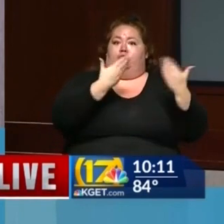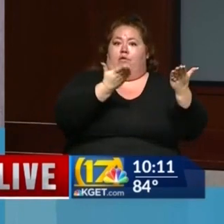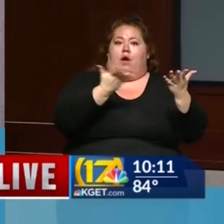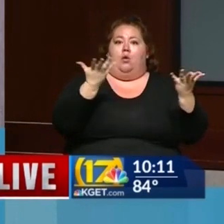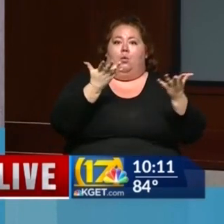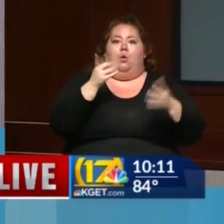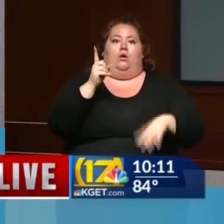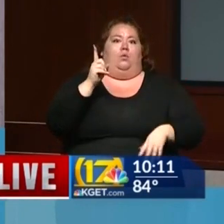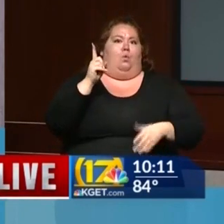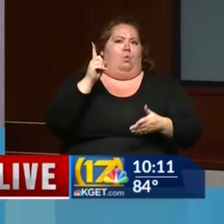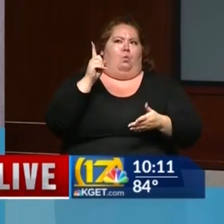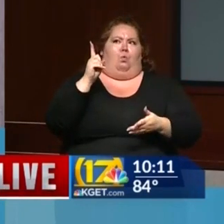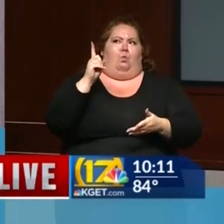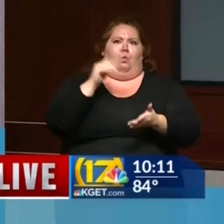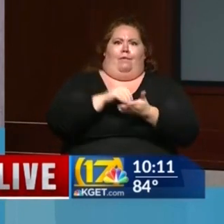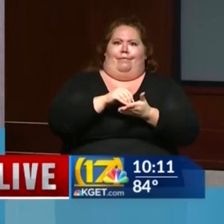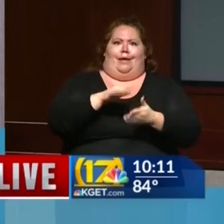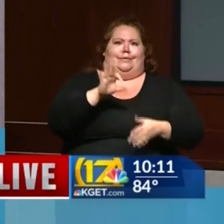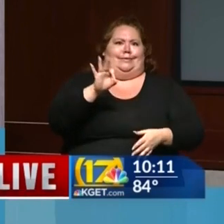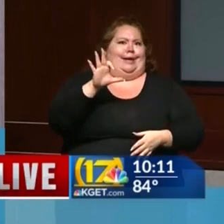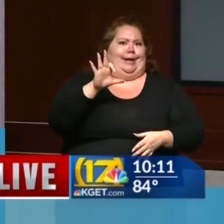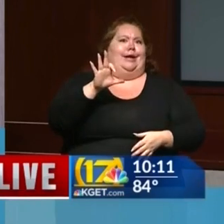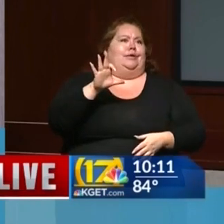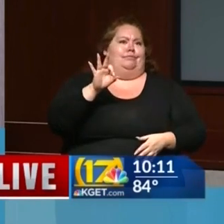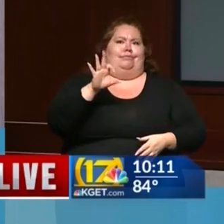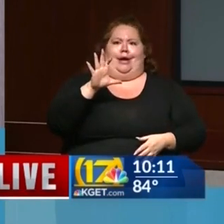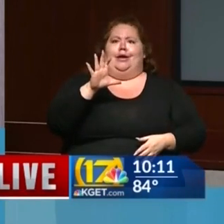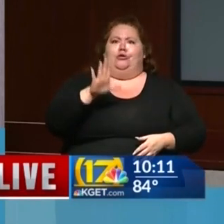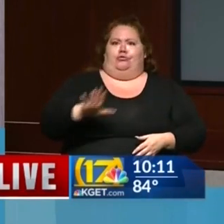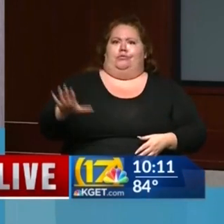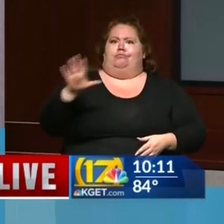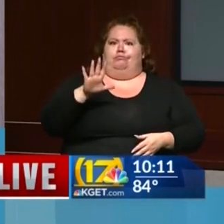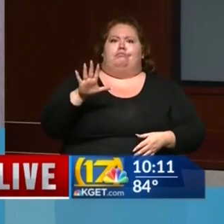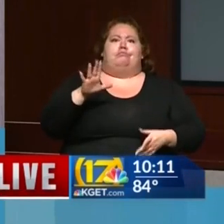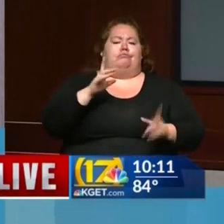TO DATE WE HAVE PROVIDED THIS